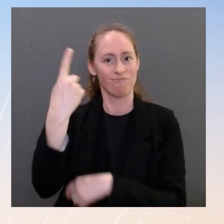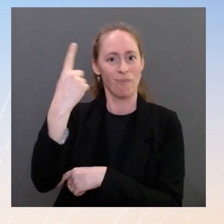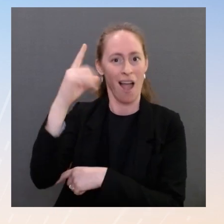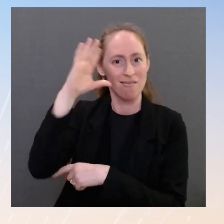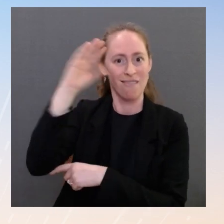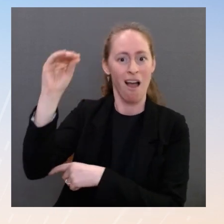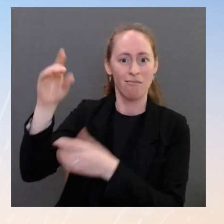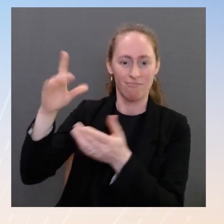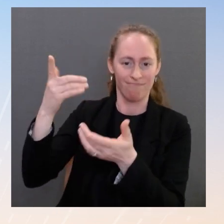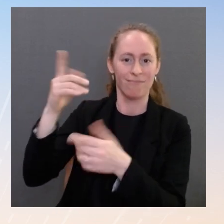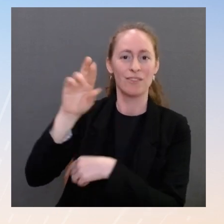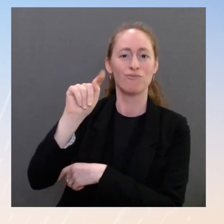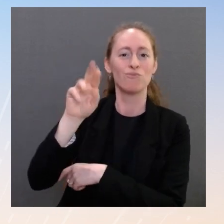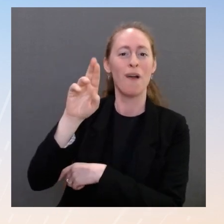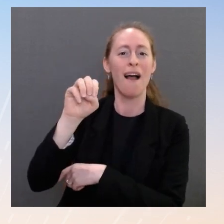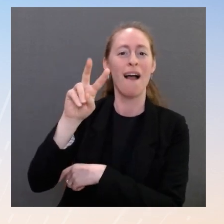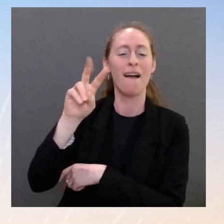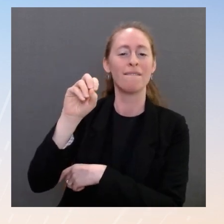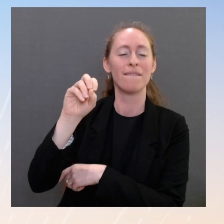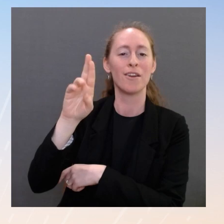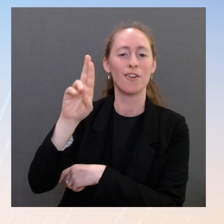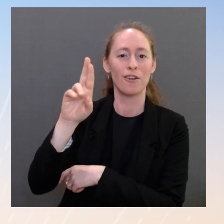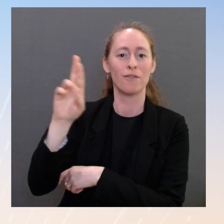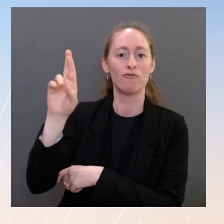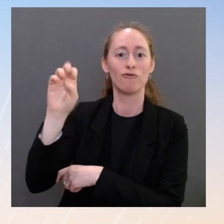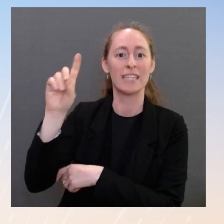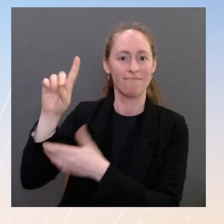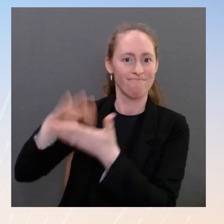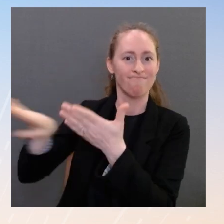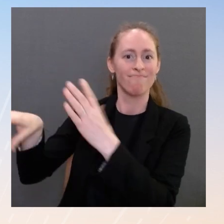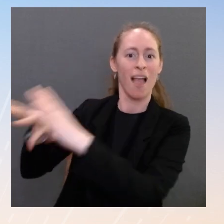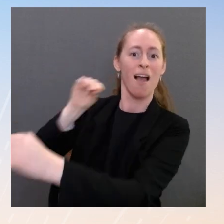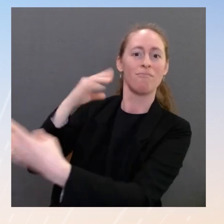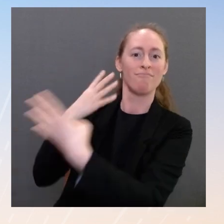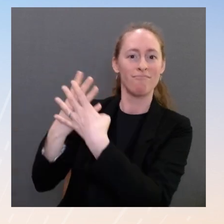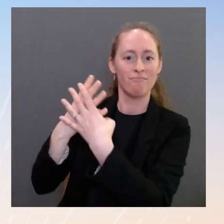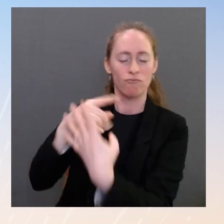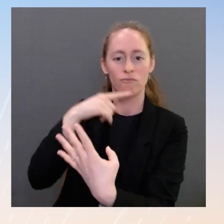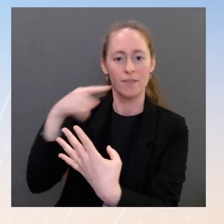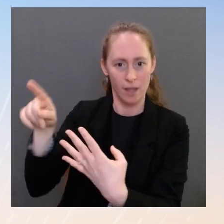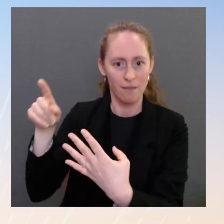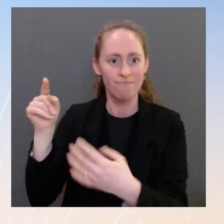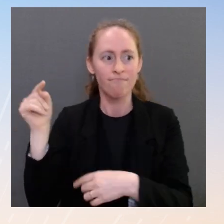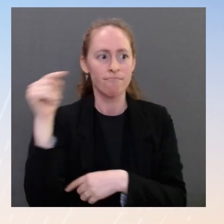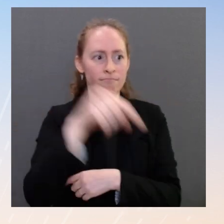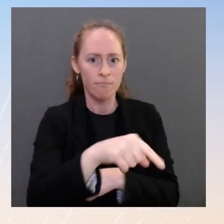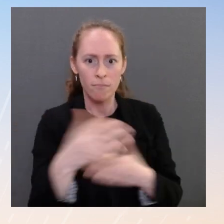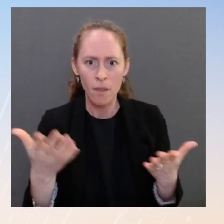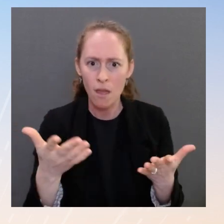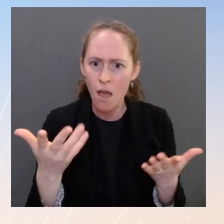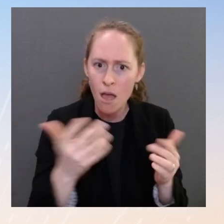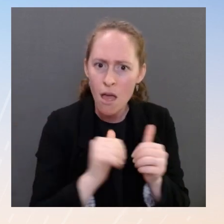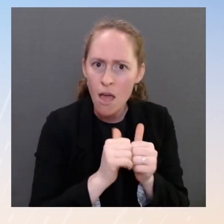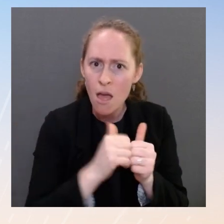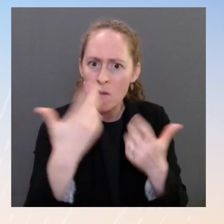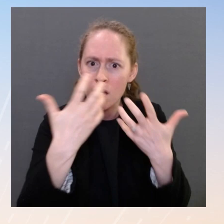Can you just elaborate on what he meant? Is there a concern that this sort of arrangement incentivizes other countries to wrongfully detain Americans?